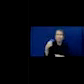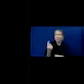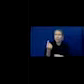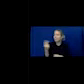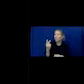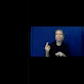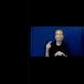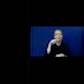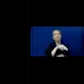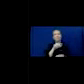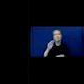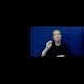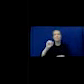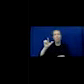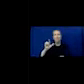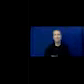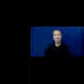with an individual.